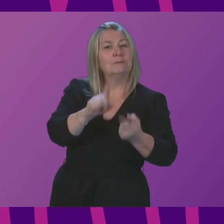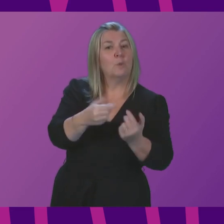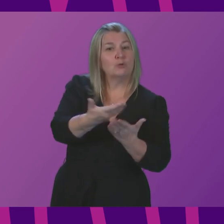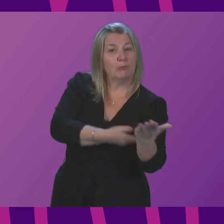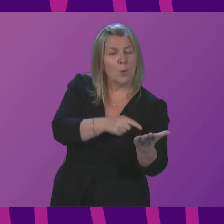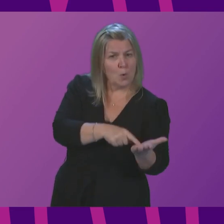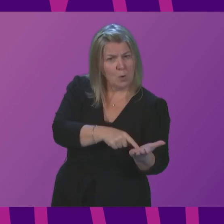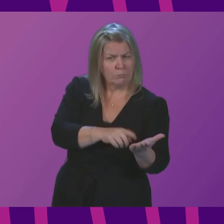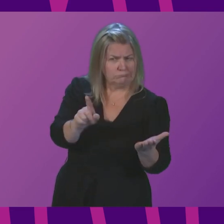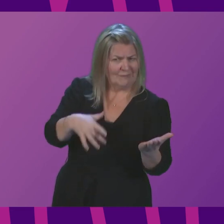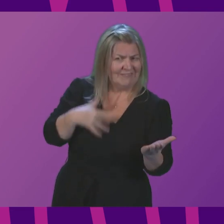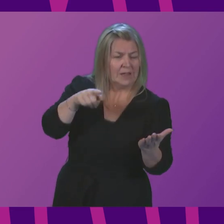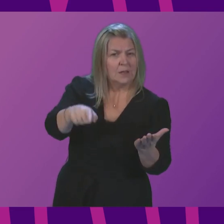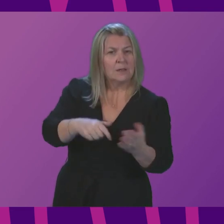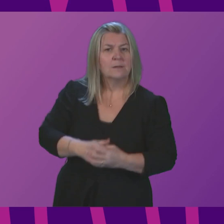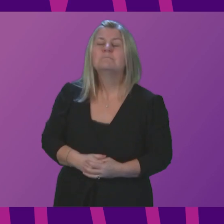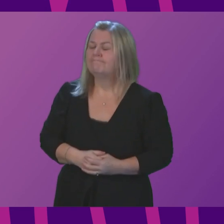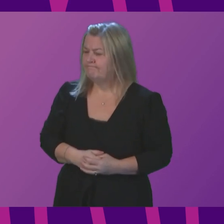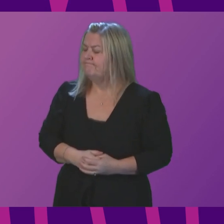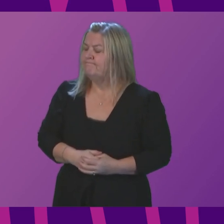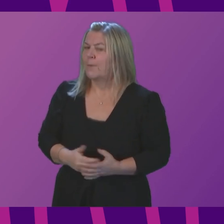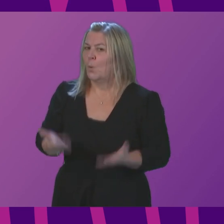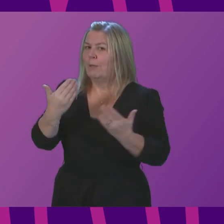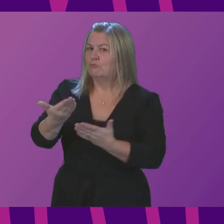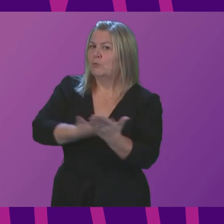We welcome the publication of the report by the survivor reference group and commend the